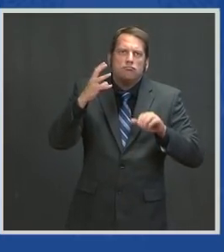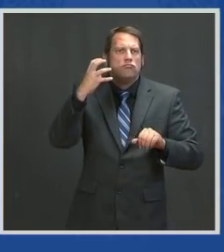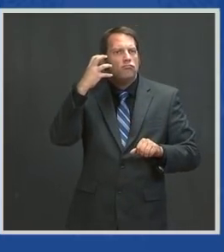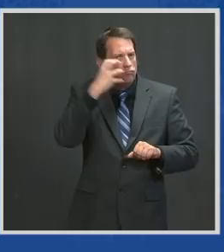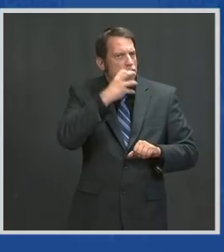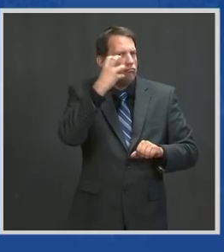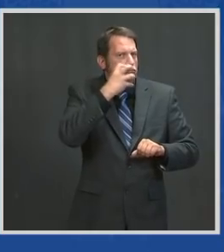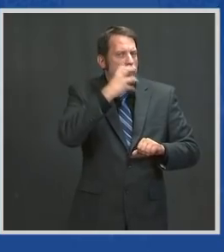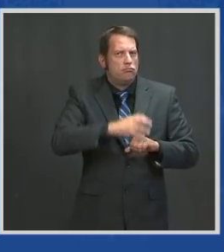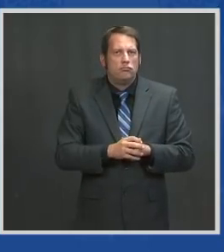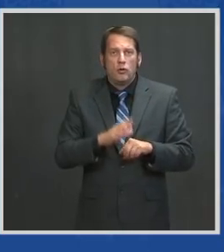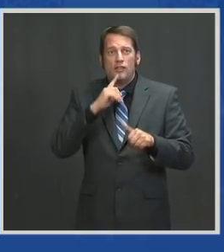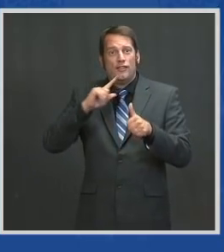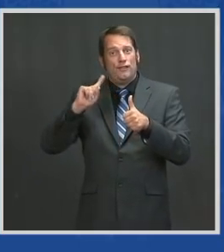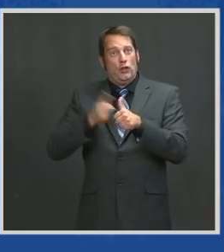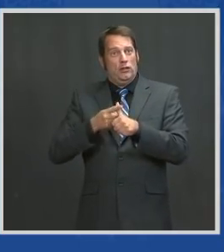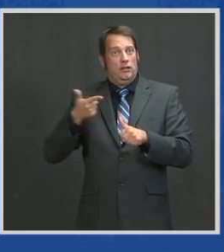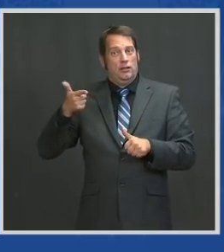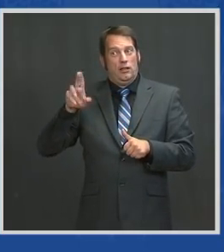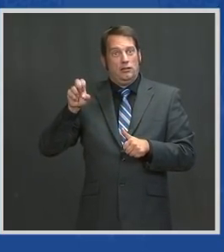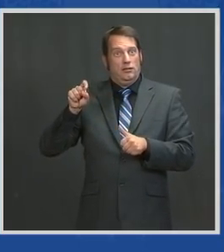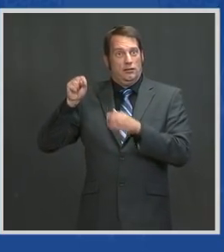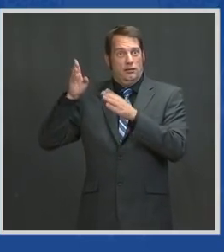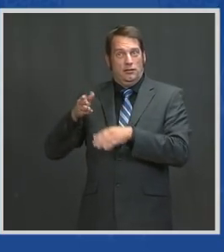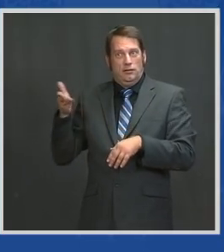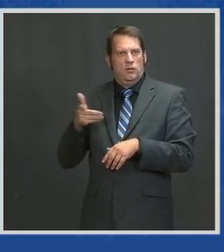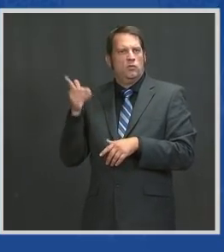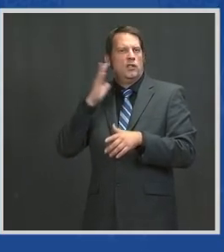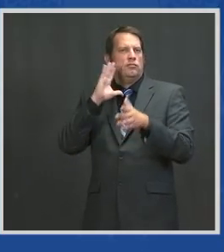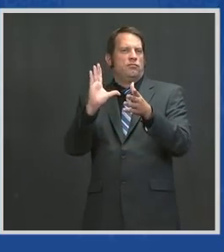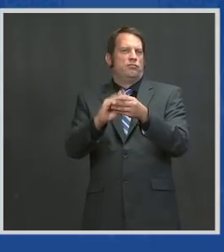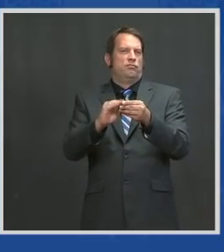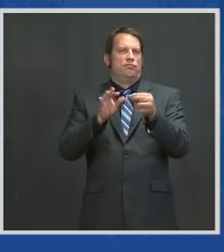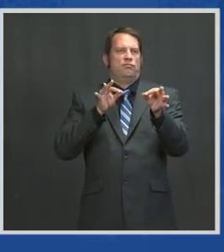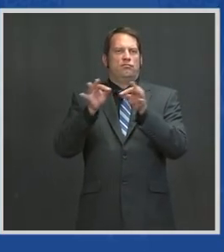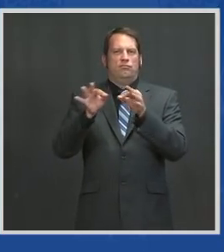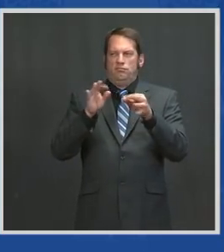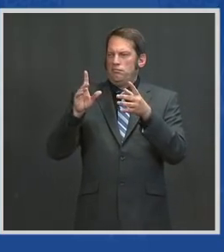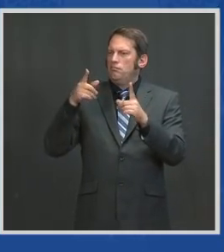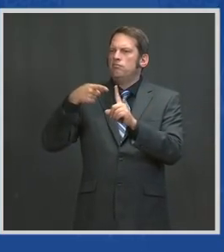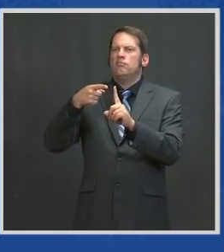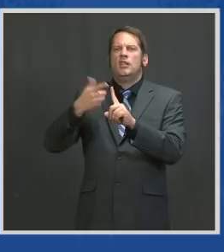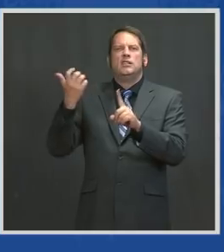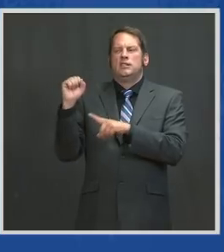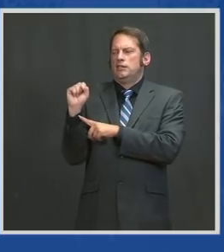in public service and as an educator, she has promoted as an example